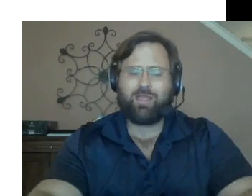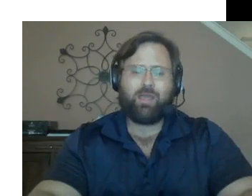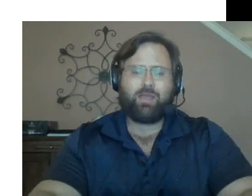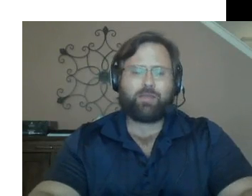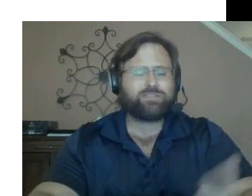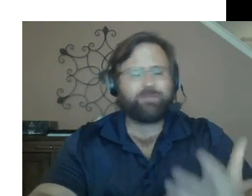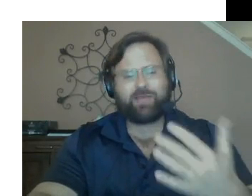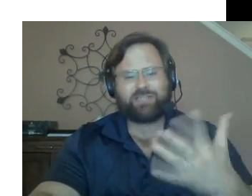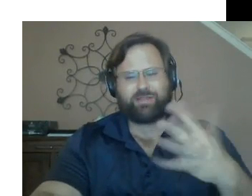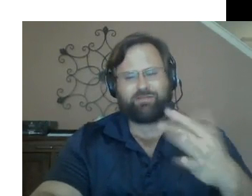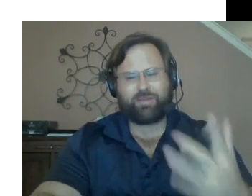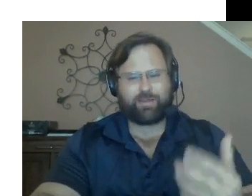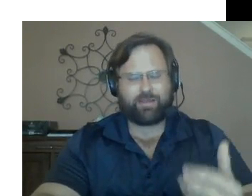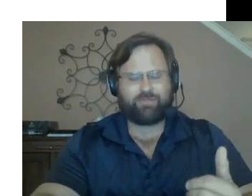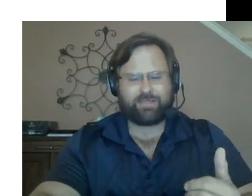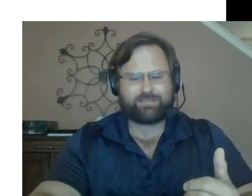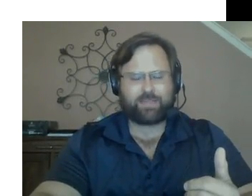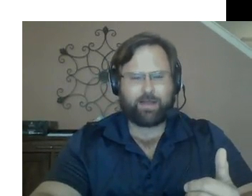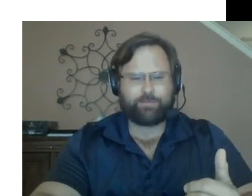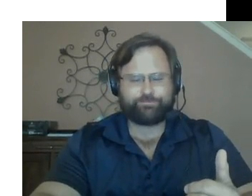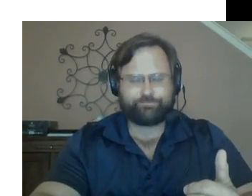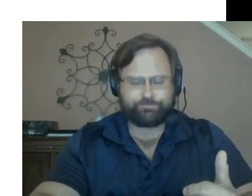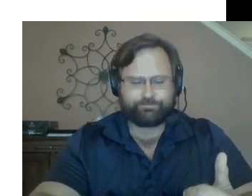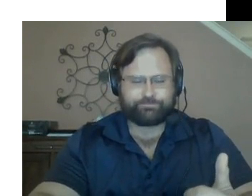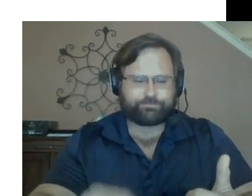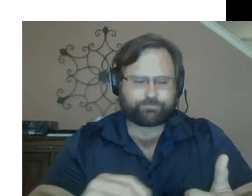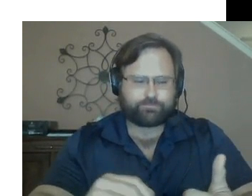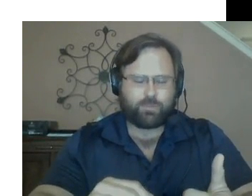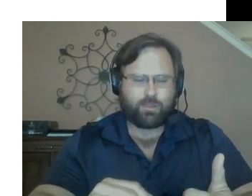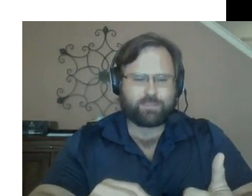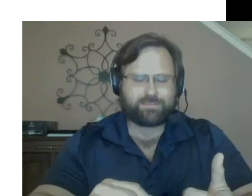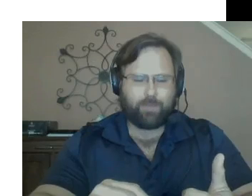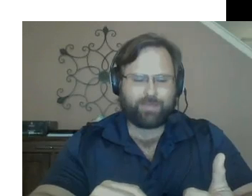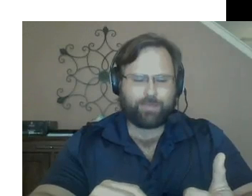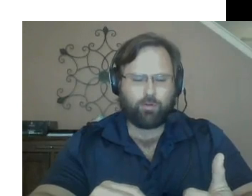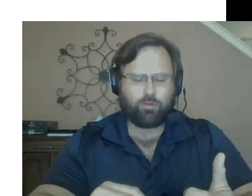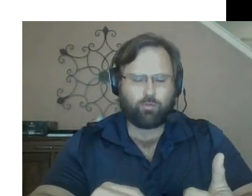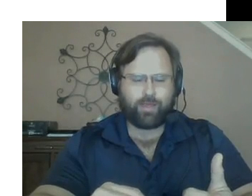now there's some variation in the fingering of these some people will